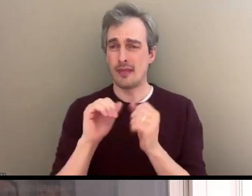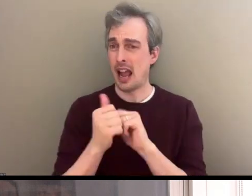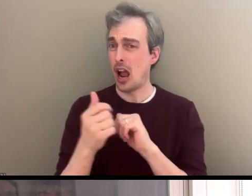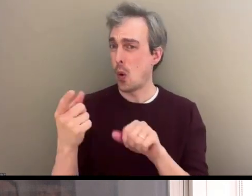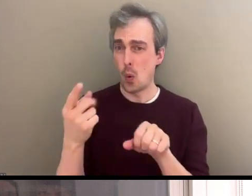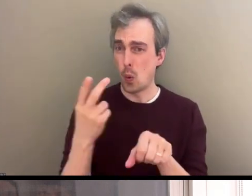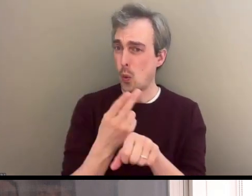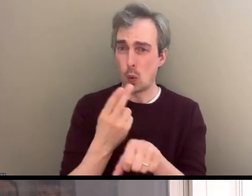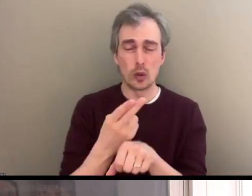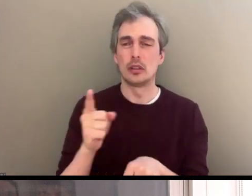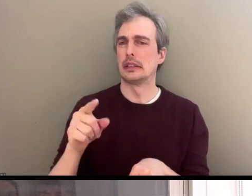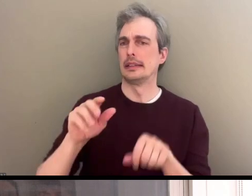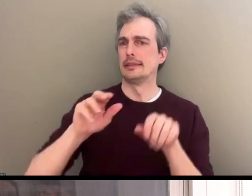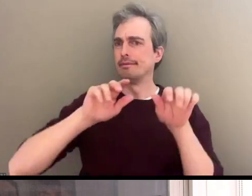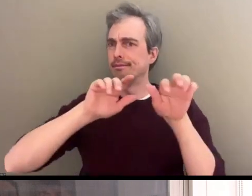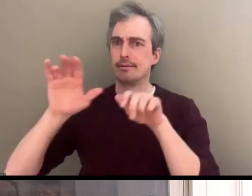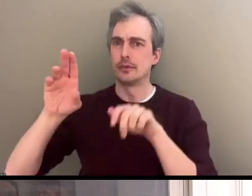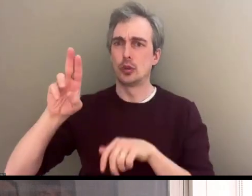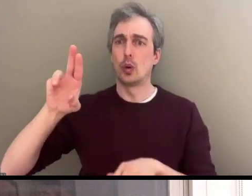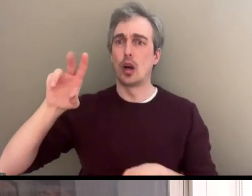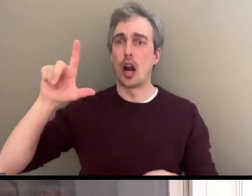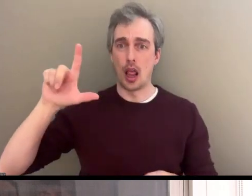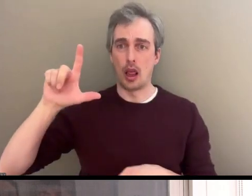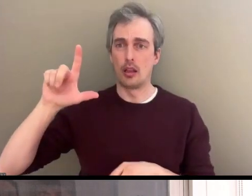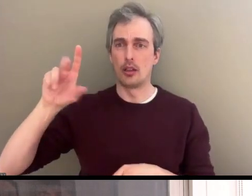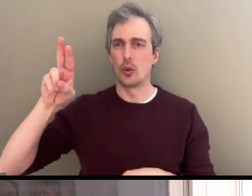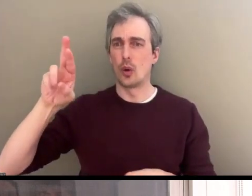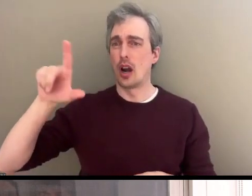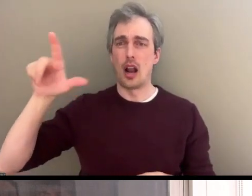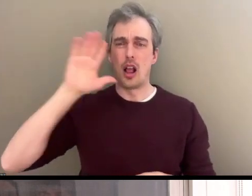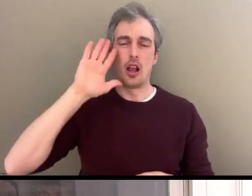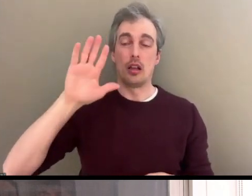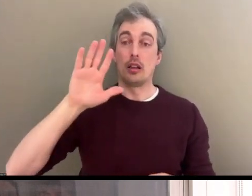audits generating detailed reports that include score recommendations.